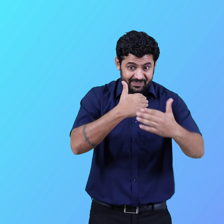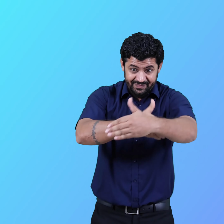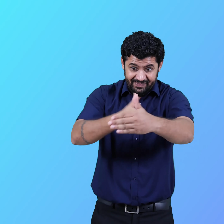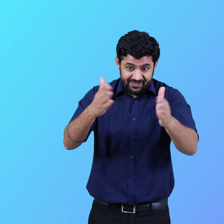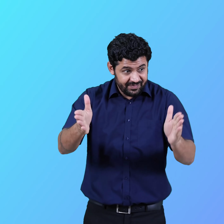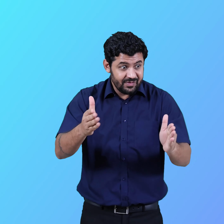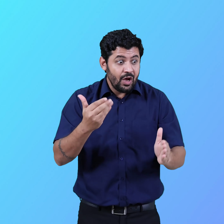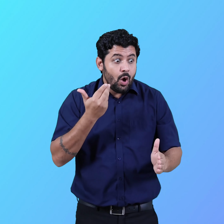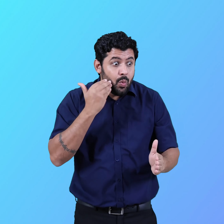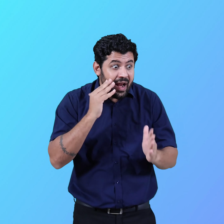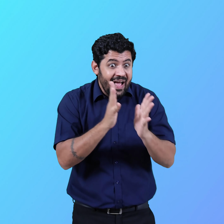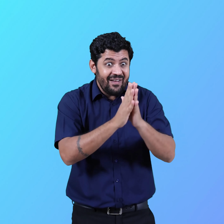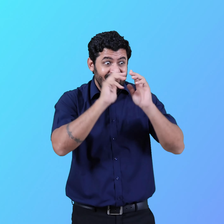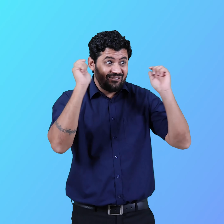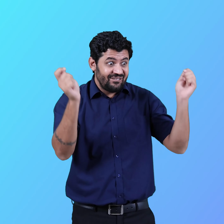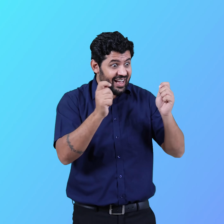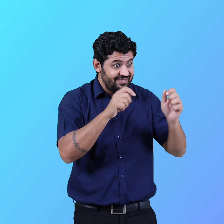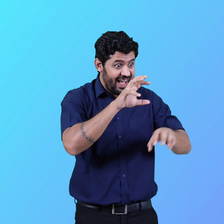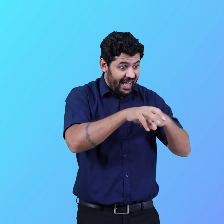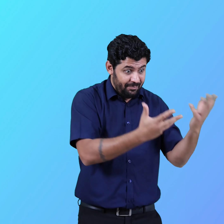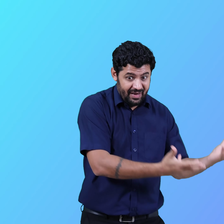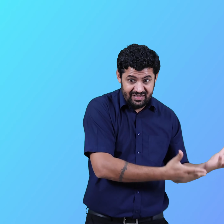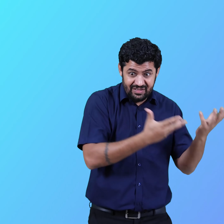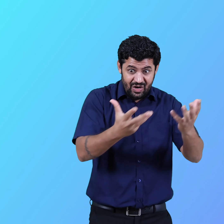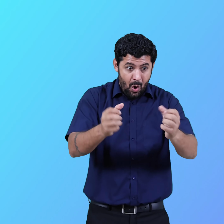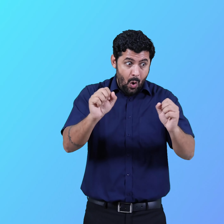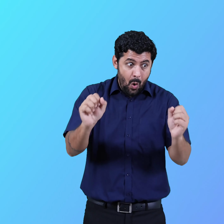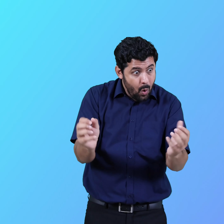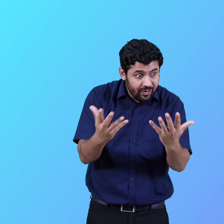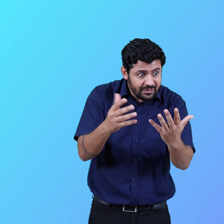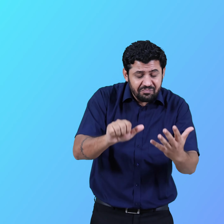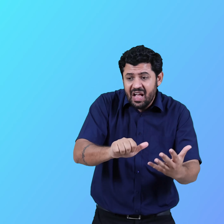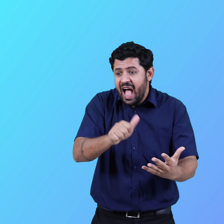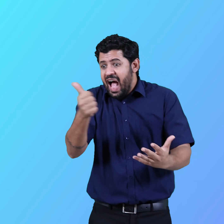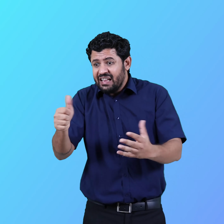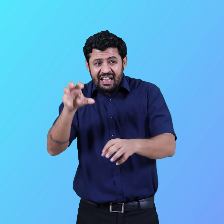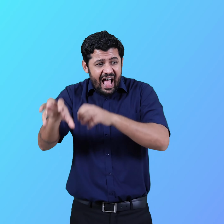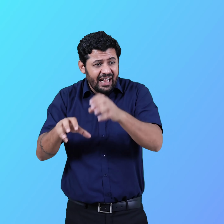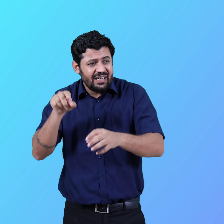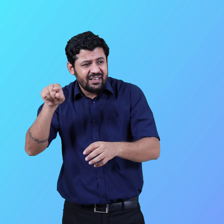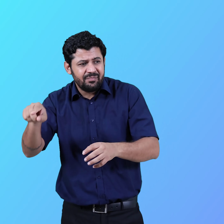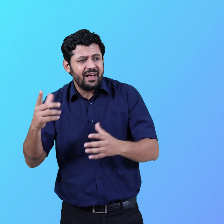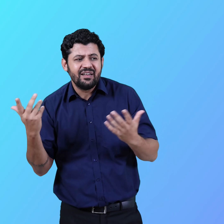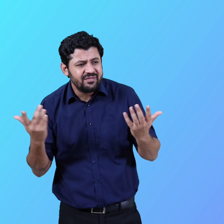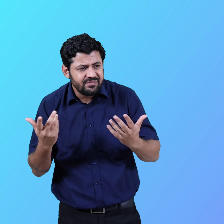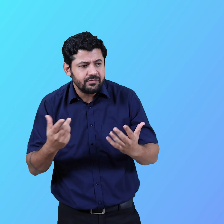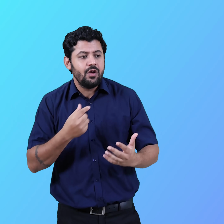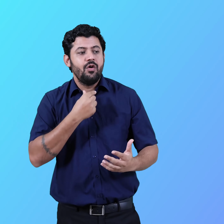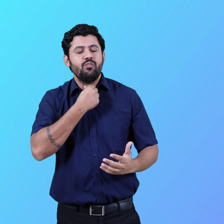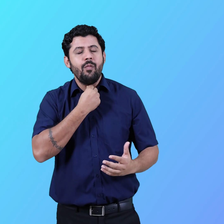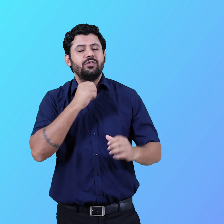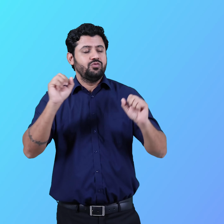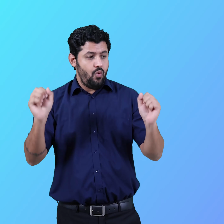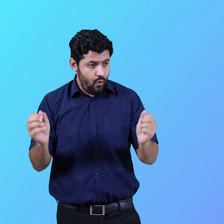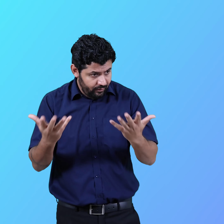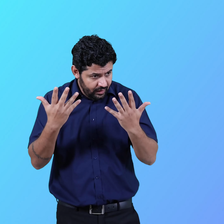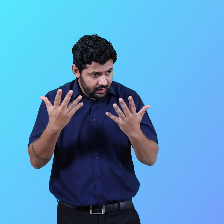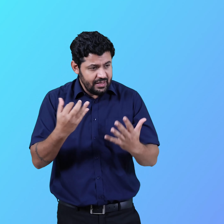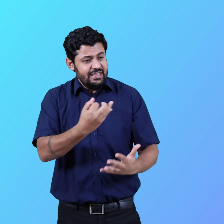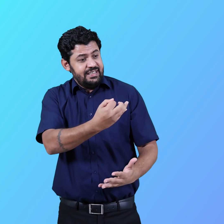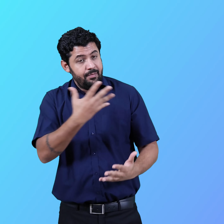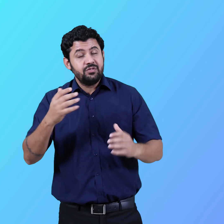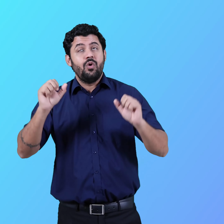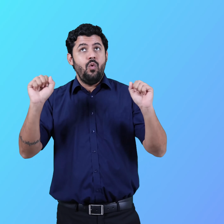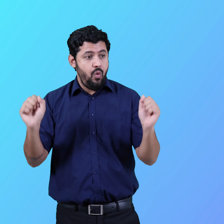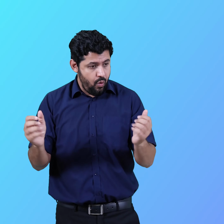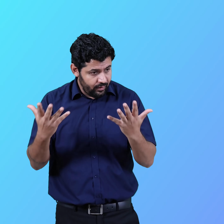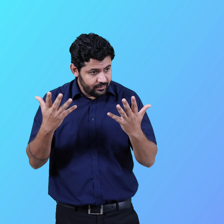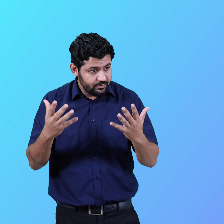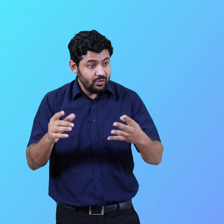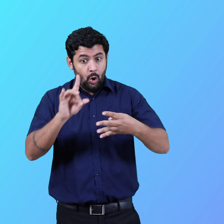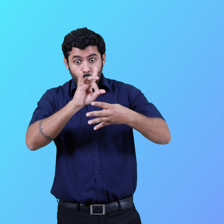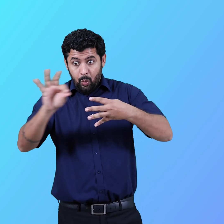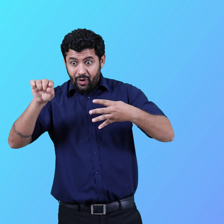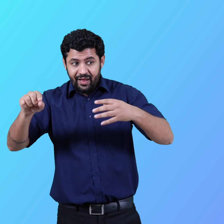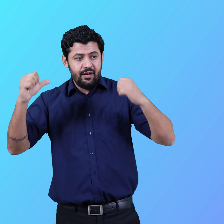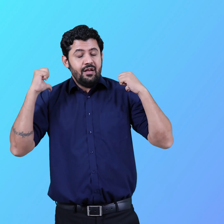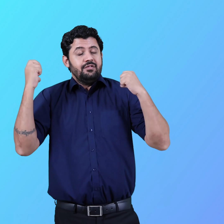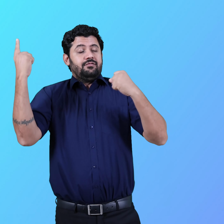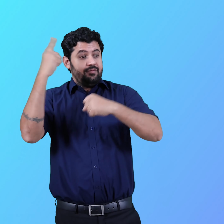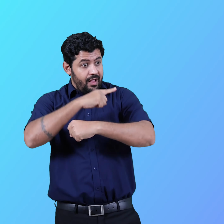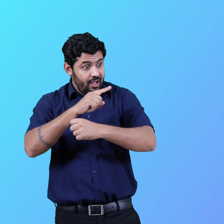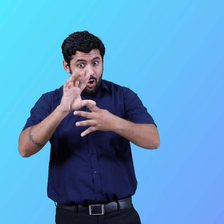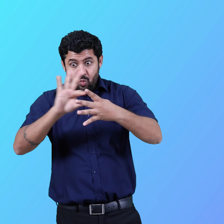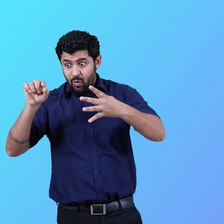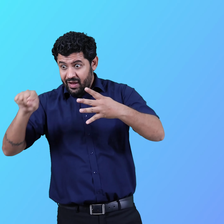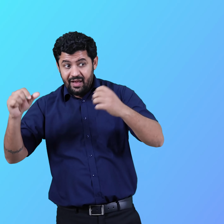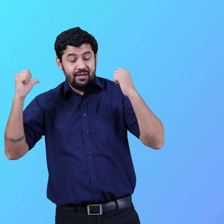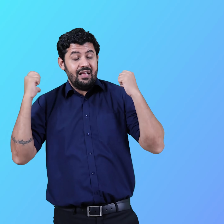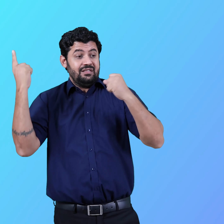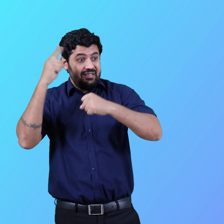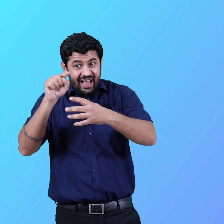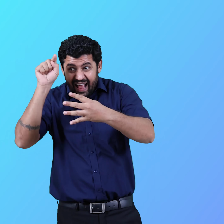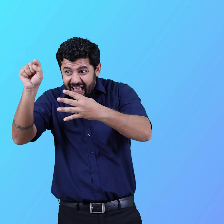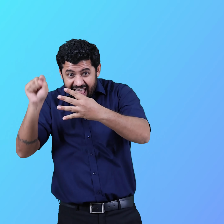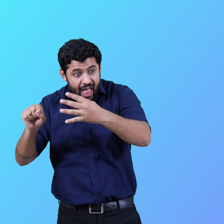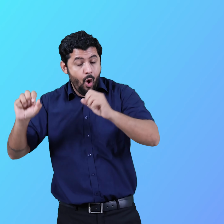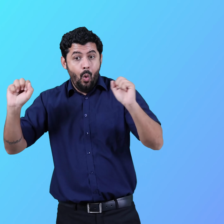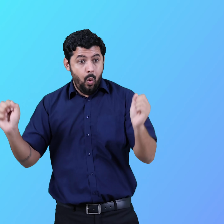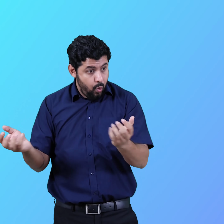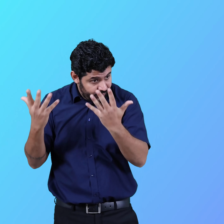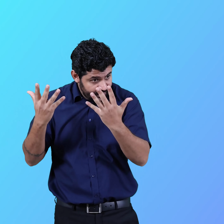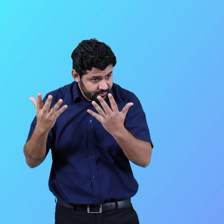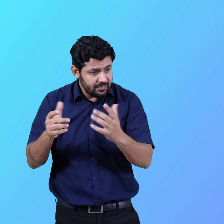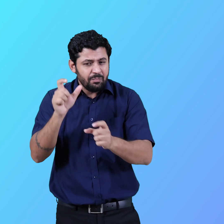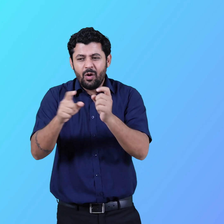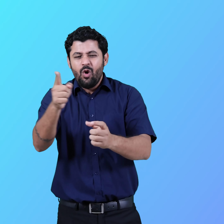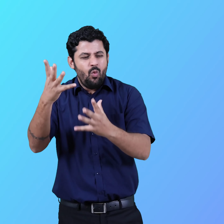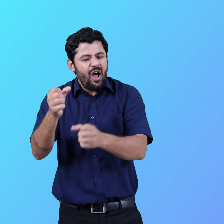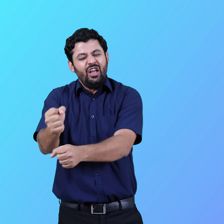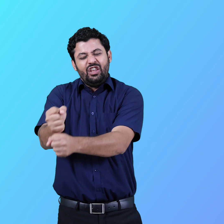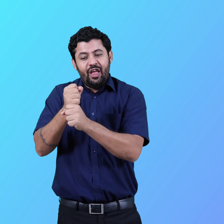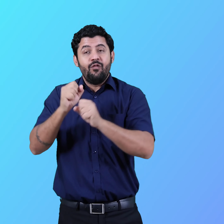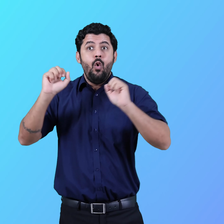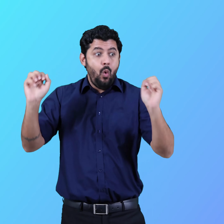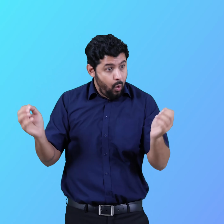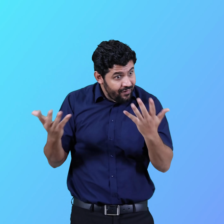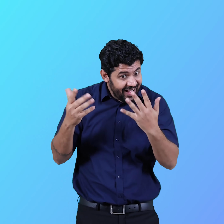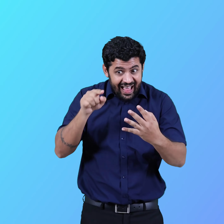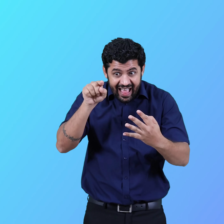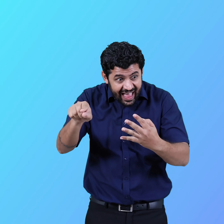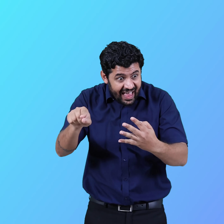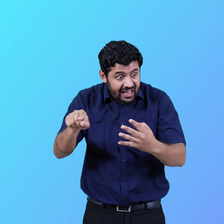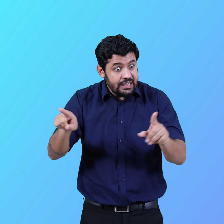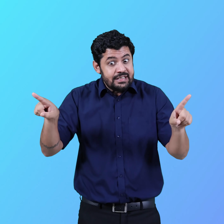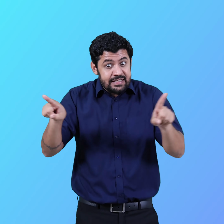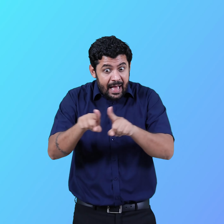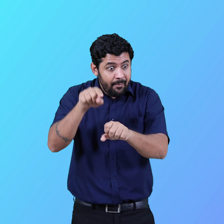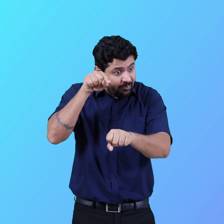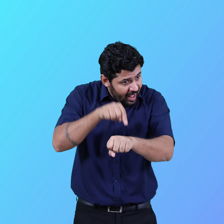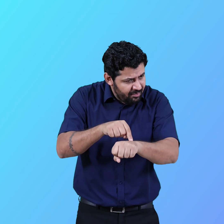You will celebrate these festivals in addition to remembering the LORD’s Sabbath days. You must offer these gifts in addition to your other gifts and any offerings you give as payment for your special promises.